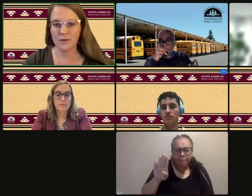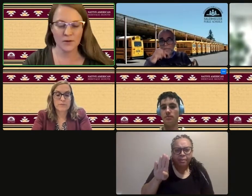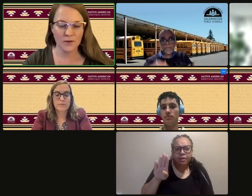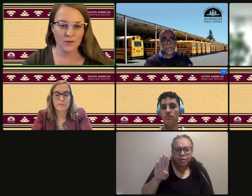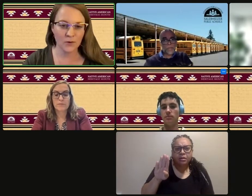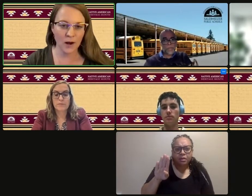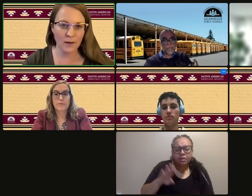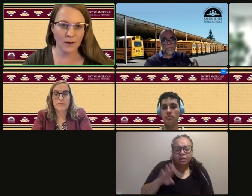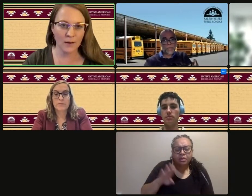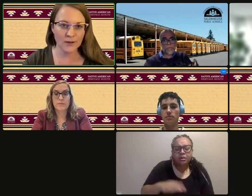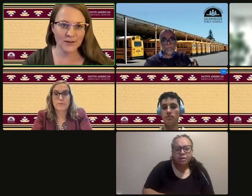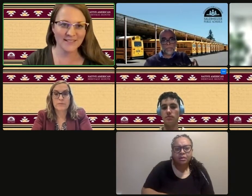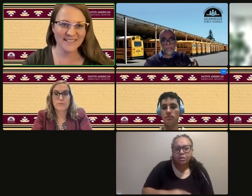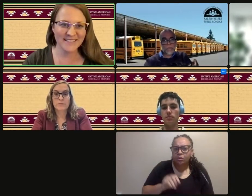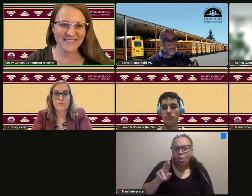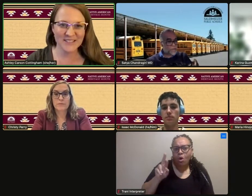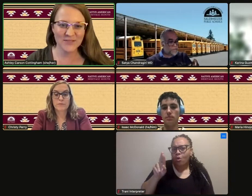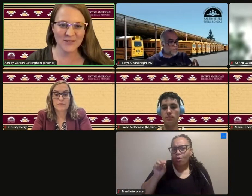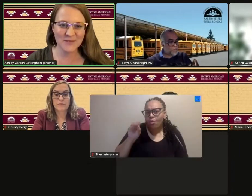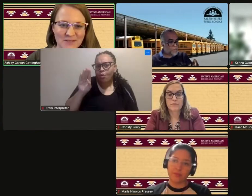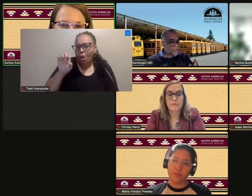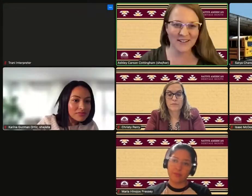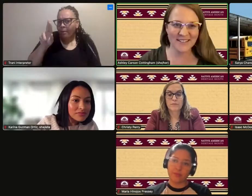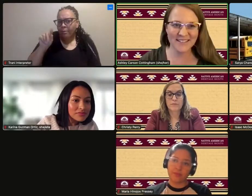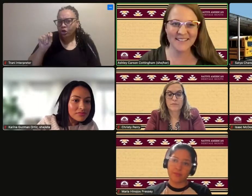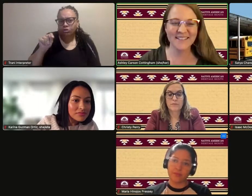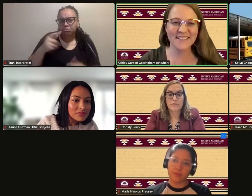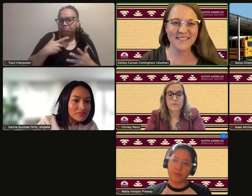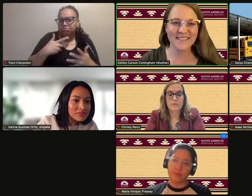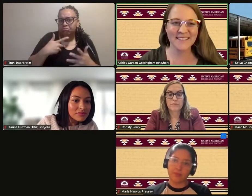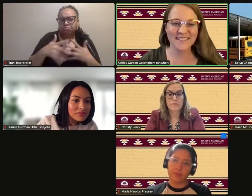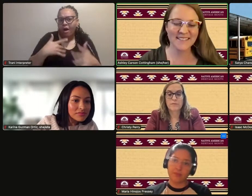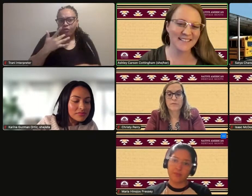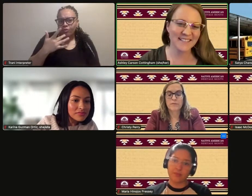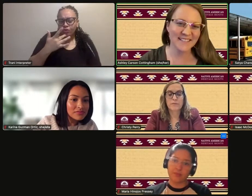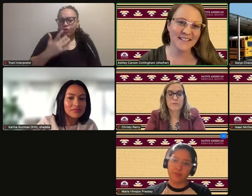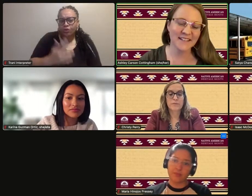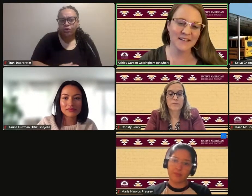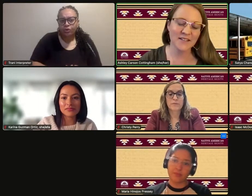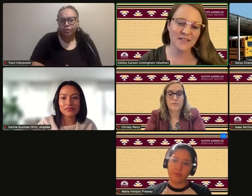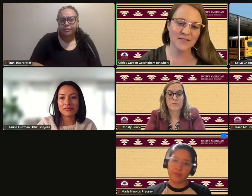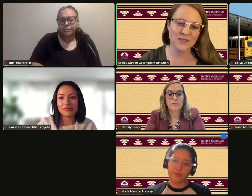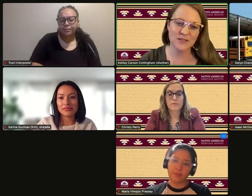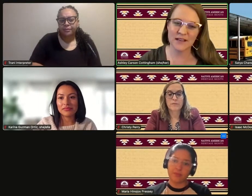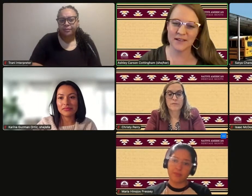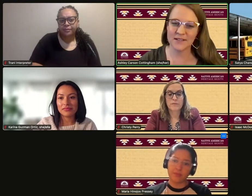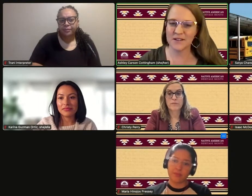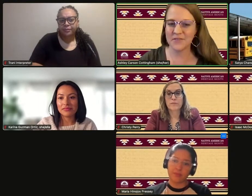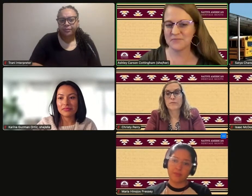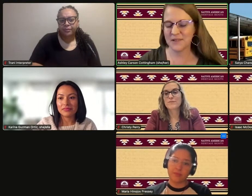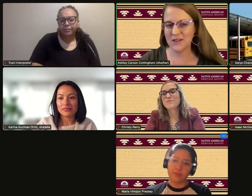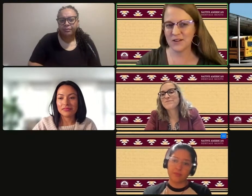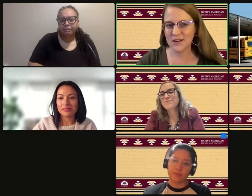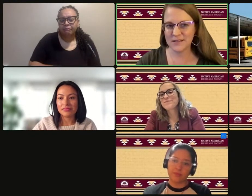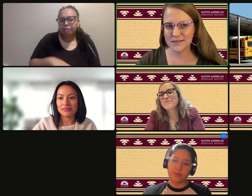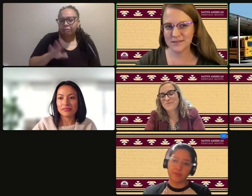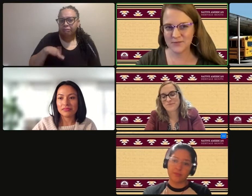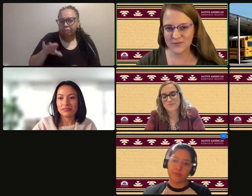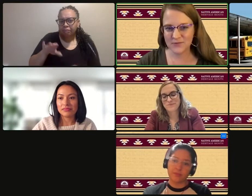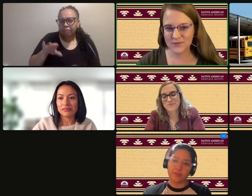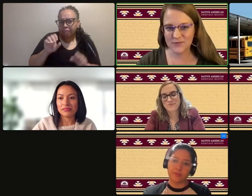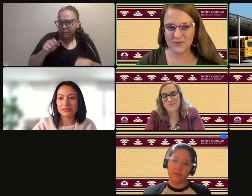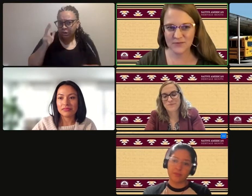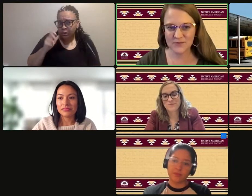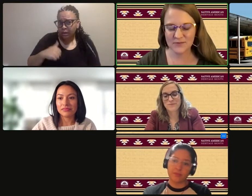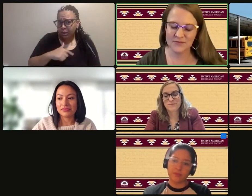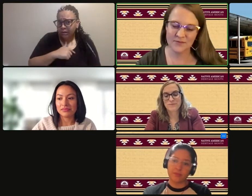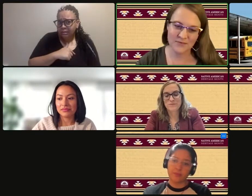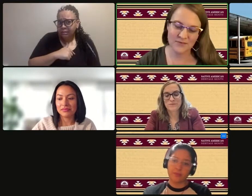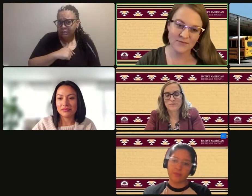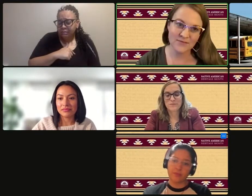CAN YOU HEAR US, BOB?